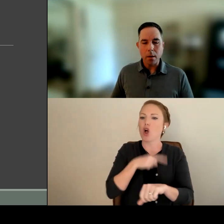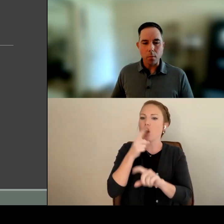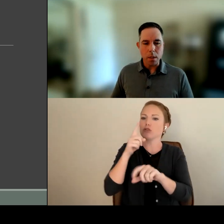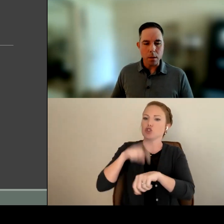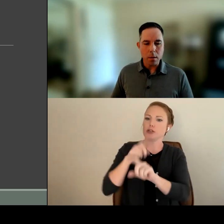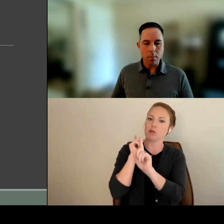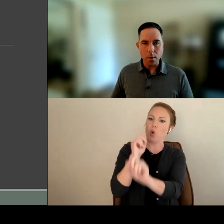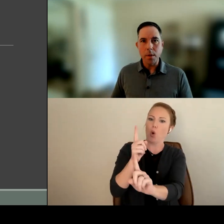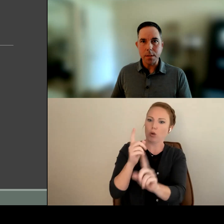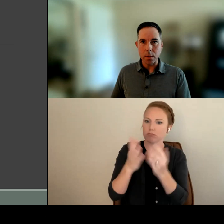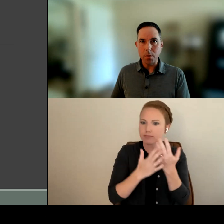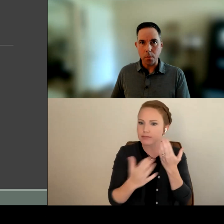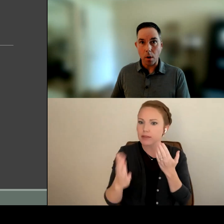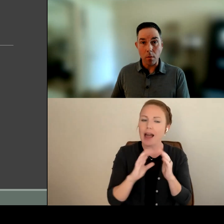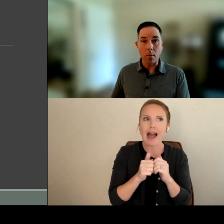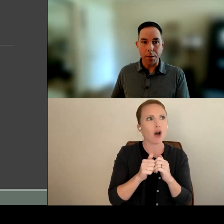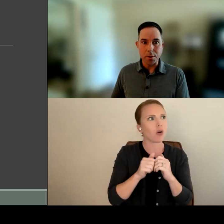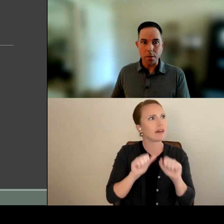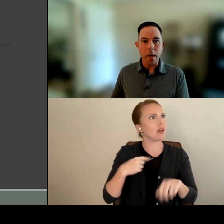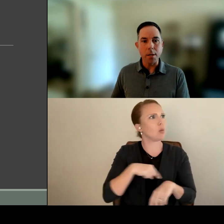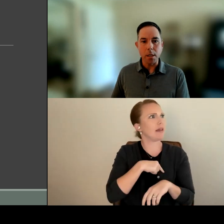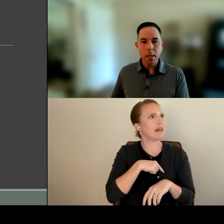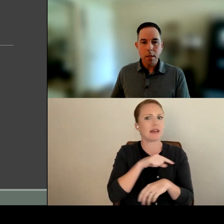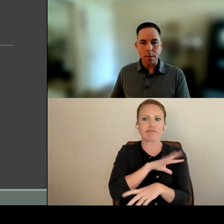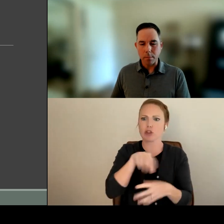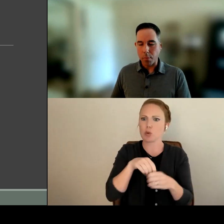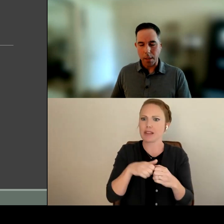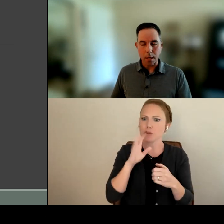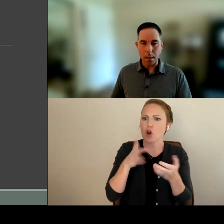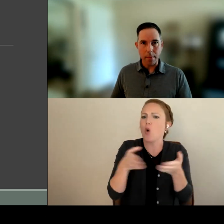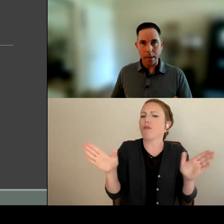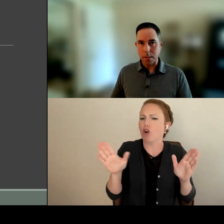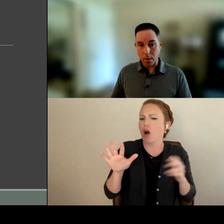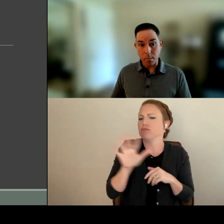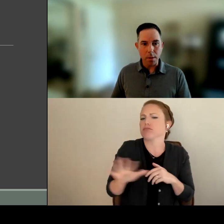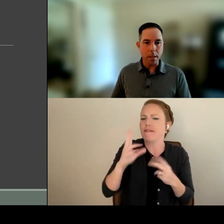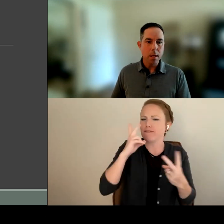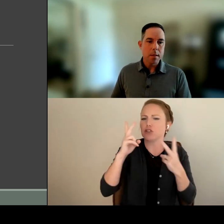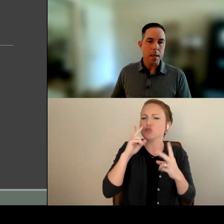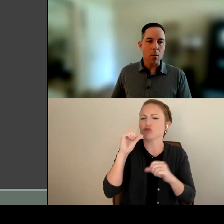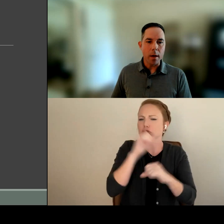can we build this into our overall digital strategy, to bring that sustainability, take away